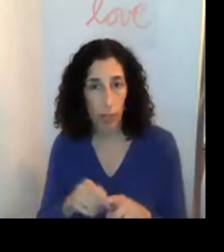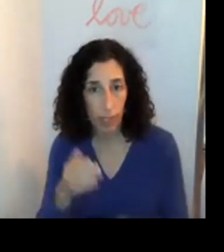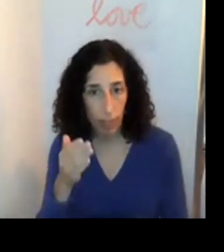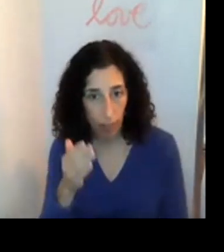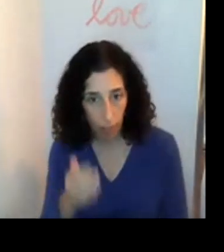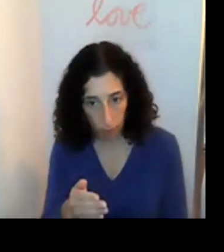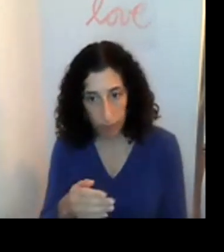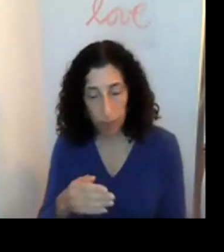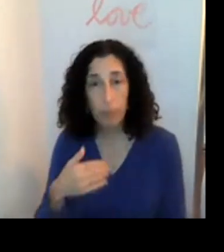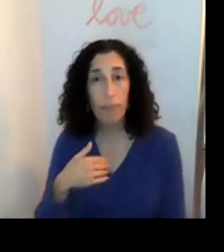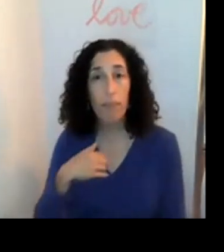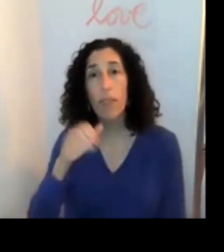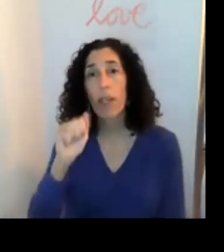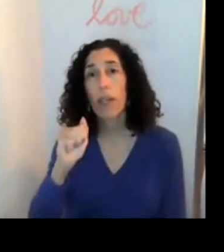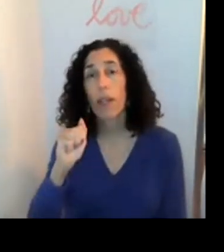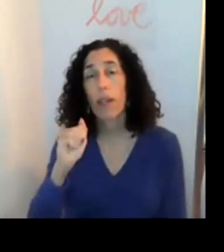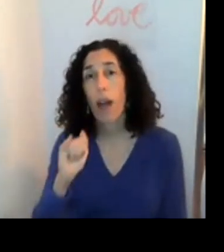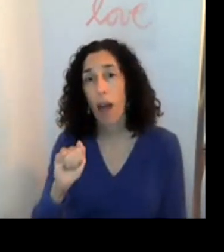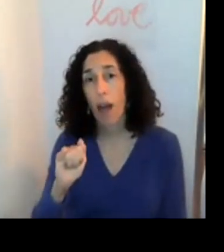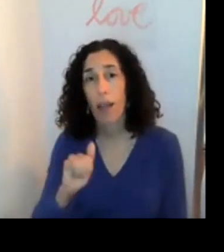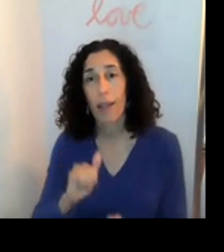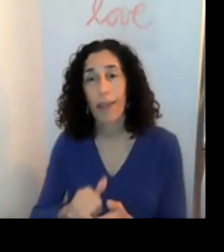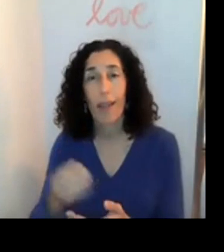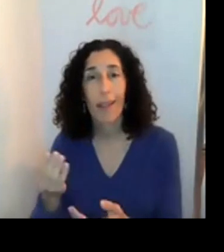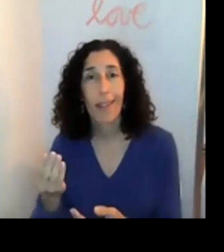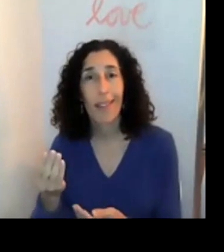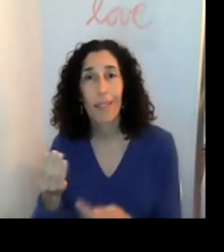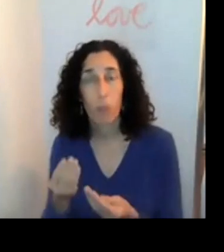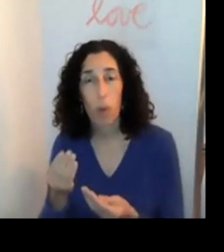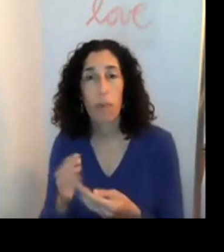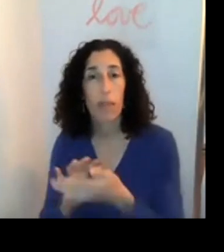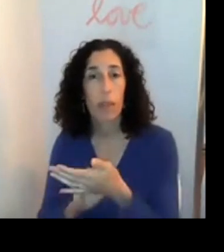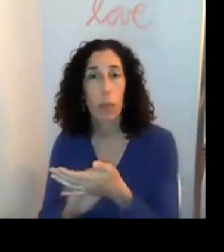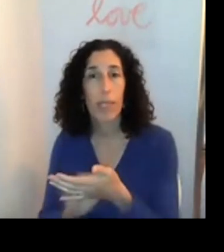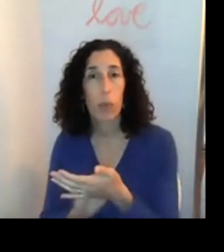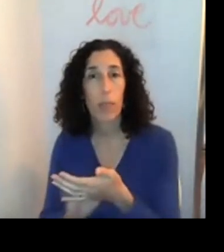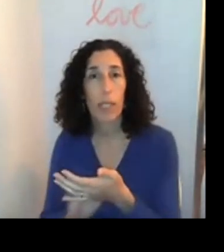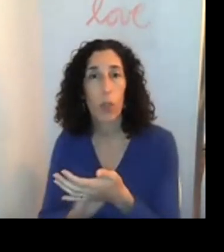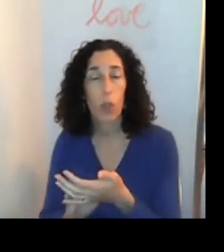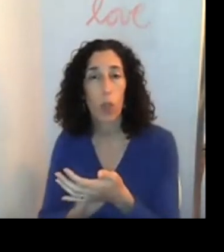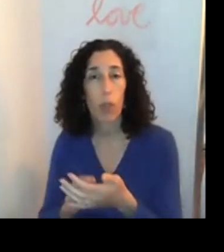why it appears when you text someone. >> That was Laurel, one of the website people